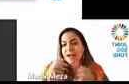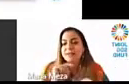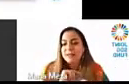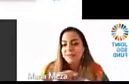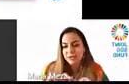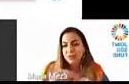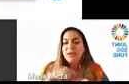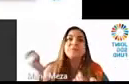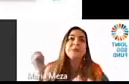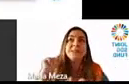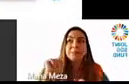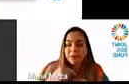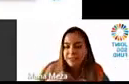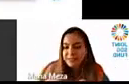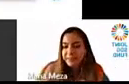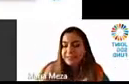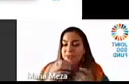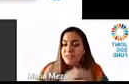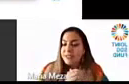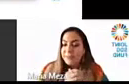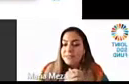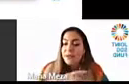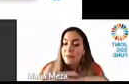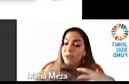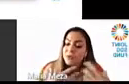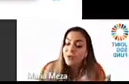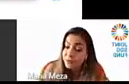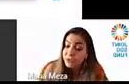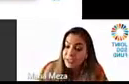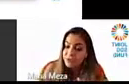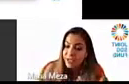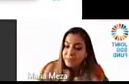go and write that We have participated in these trainings and others because that strengthens